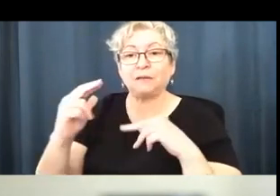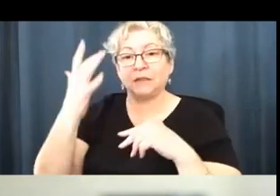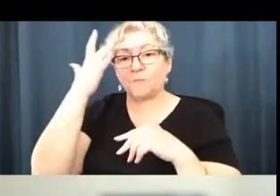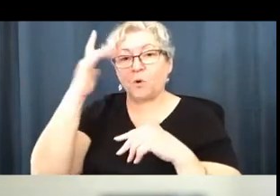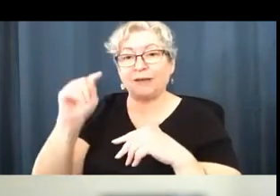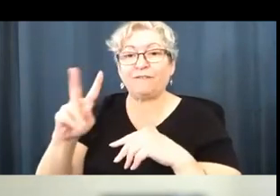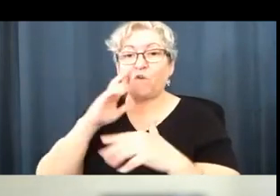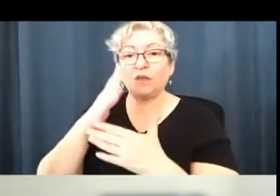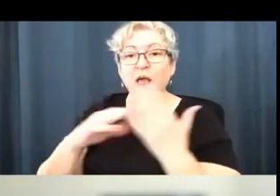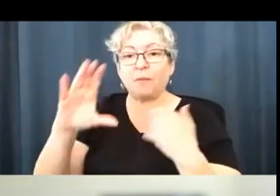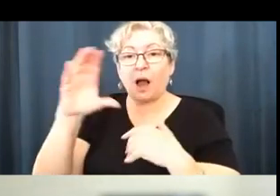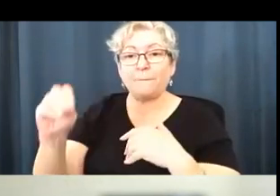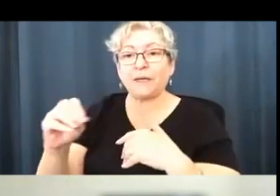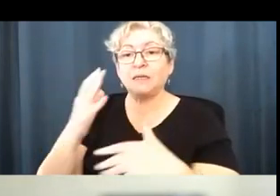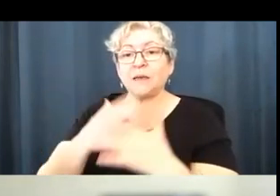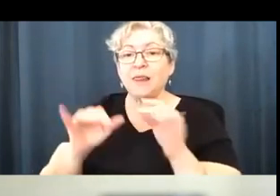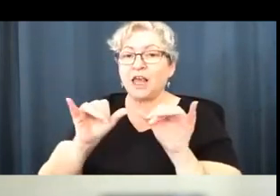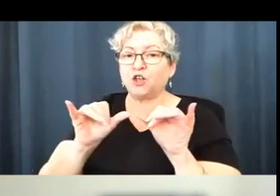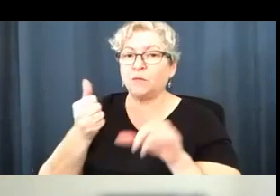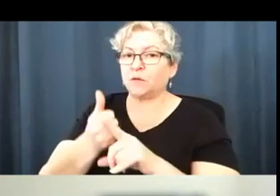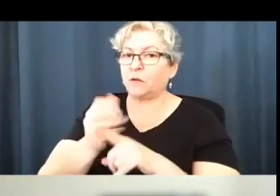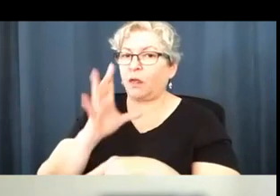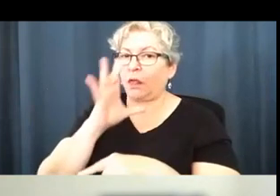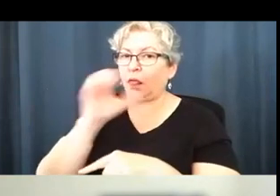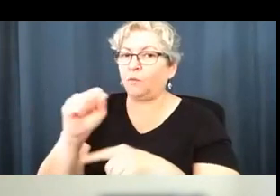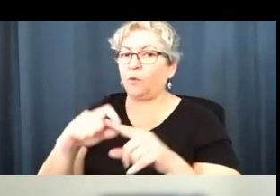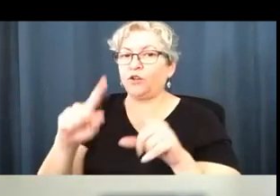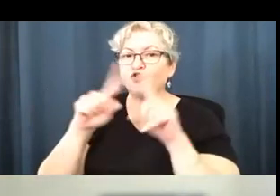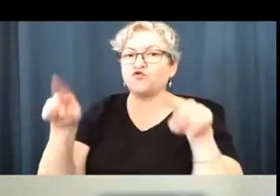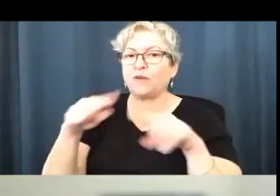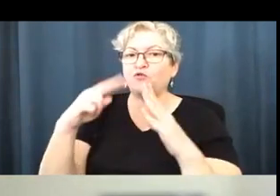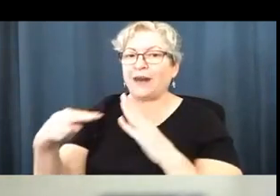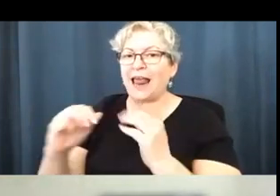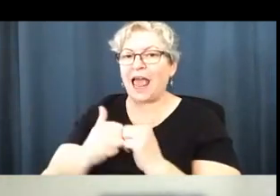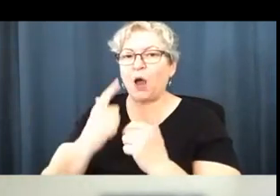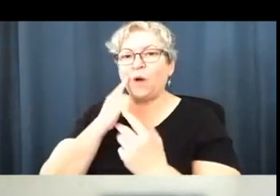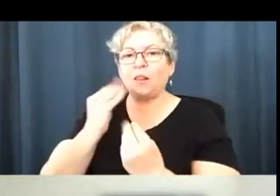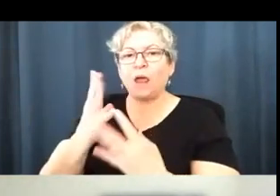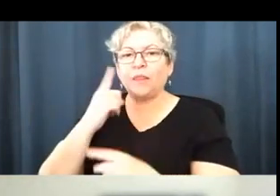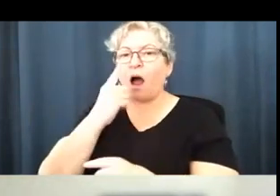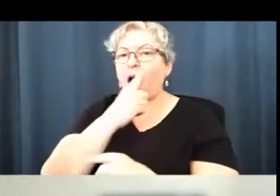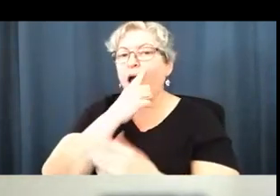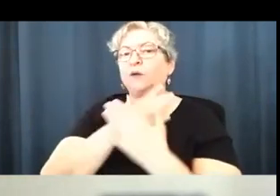And the engineers that I worked with were so enamored with screen readers and how it could let their eyes rest and they could listen